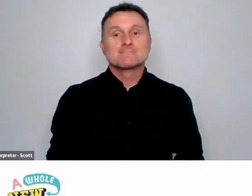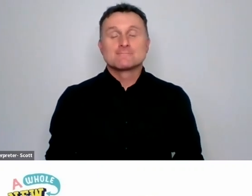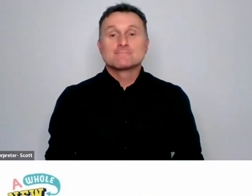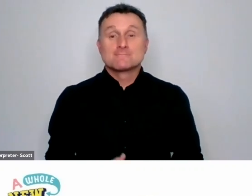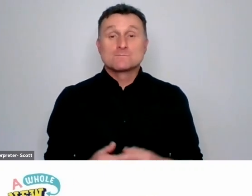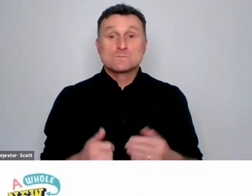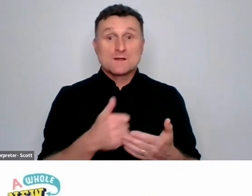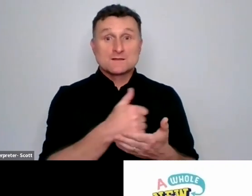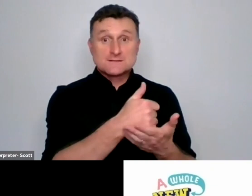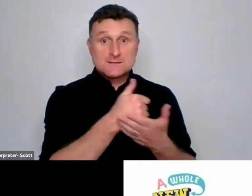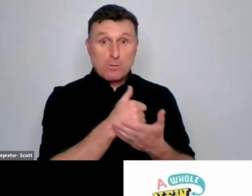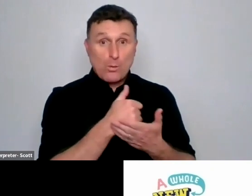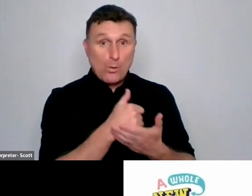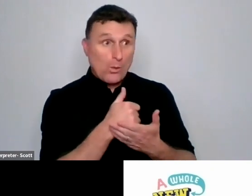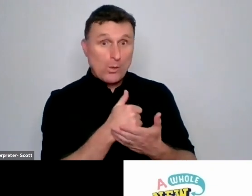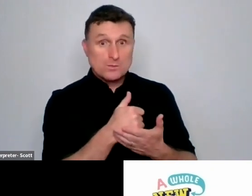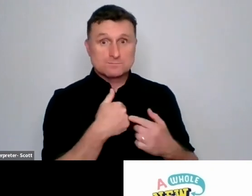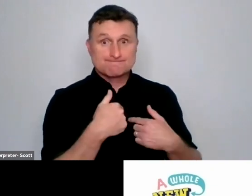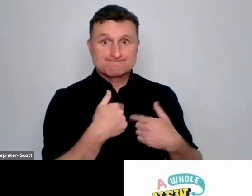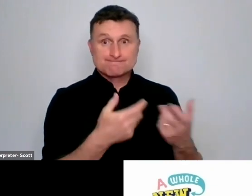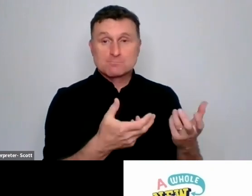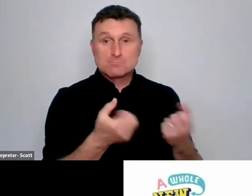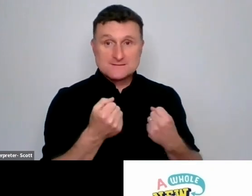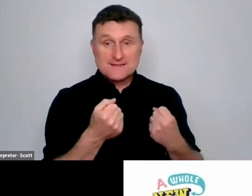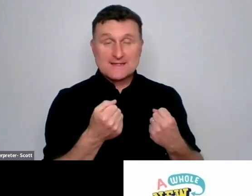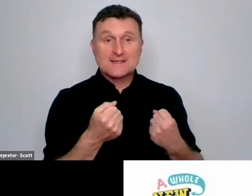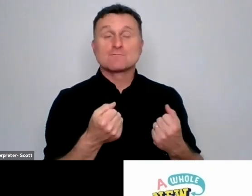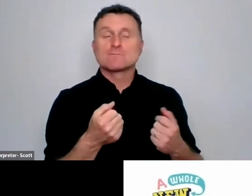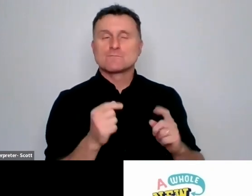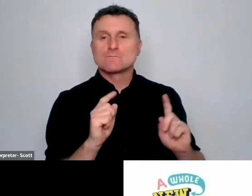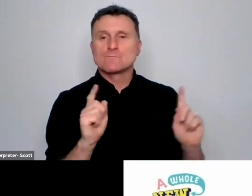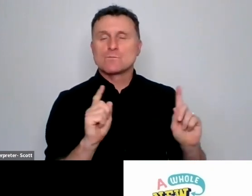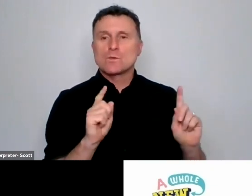you know, are determined by the cause of impairment and,